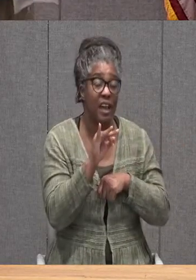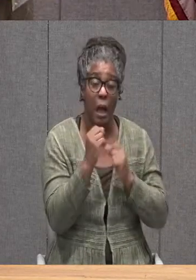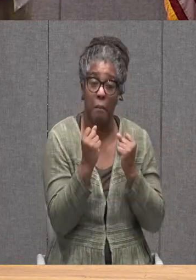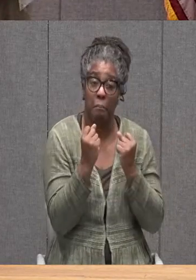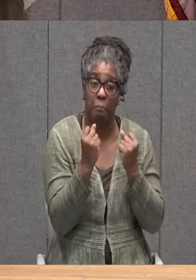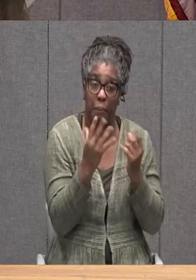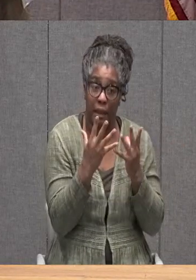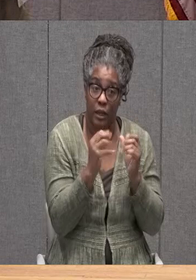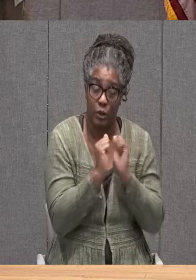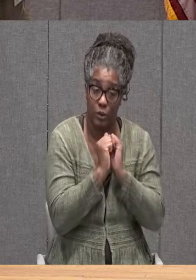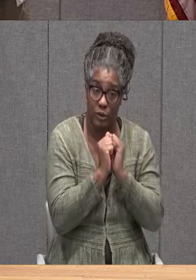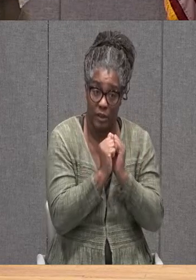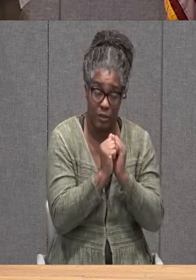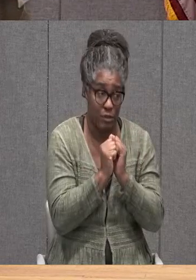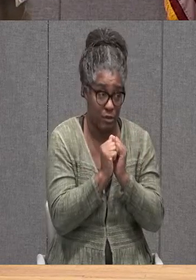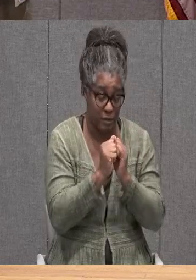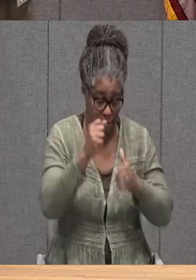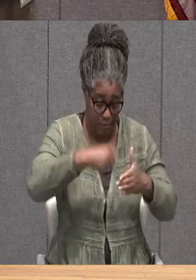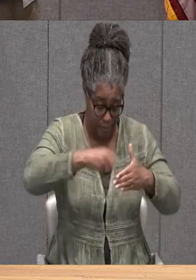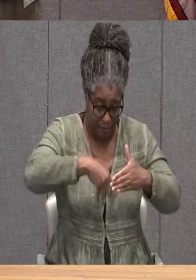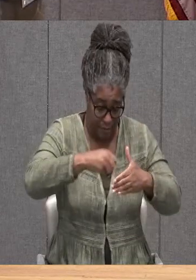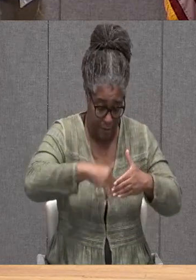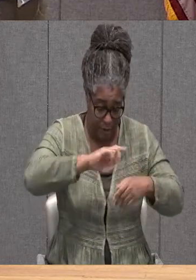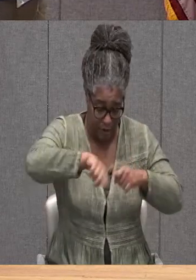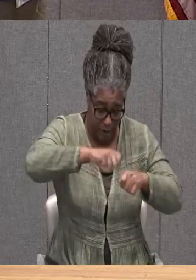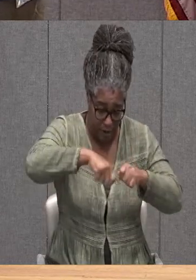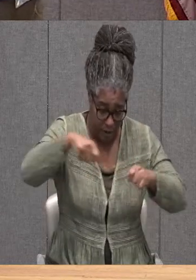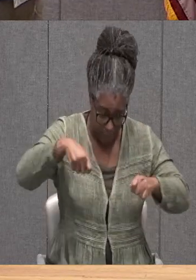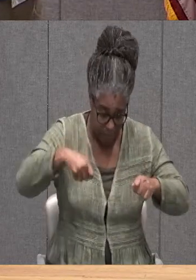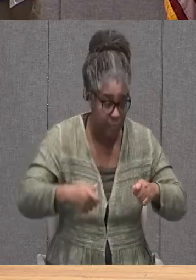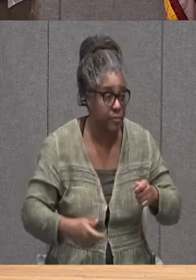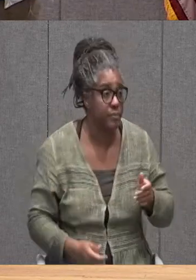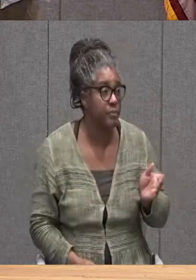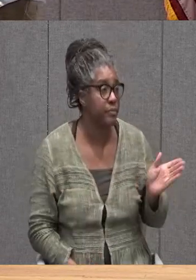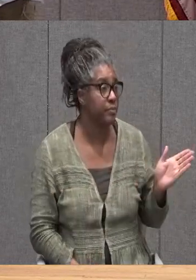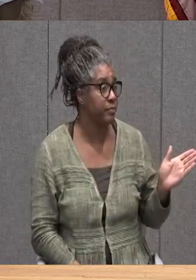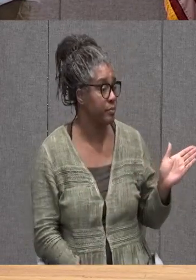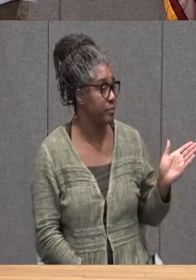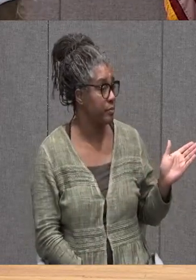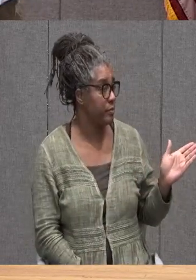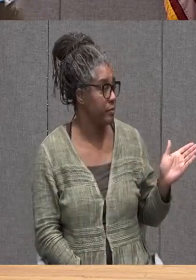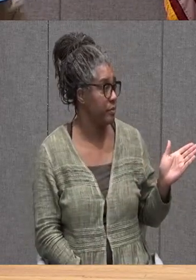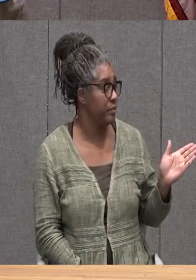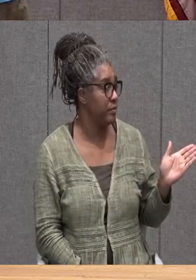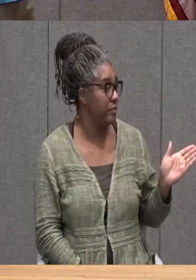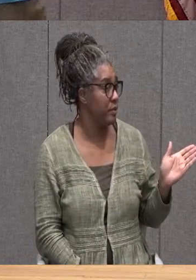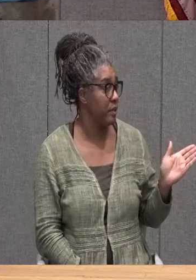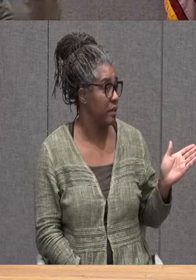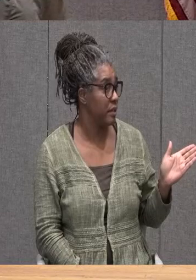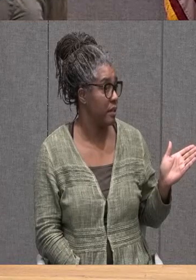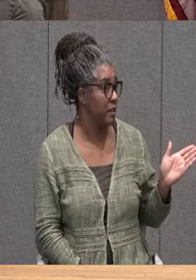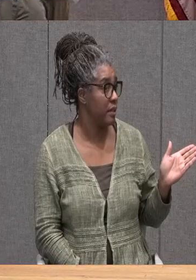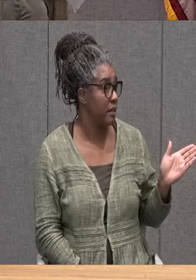and you tie it up, you can also use this (plastic crinkling)